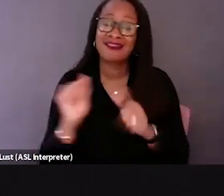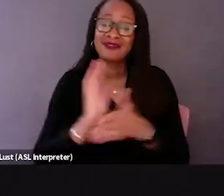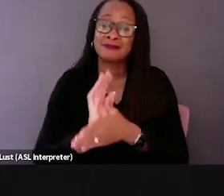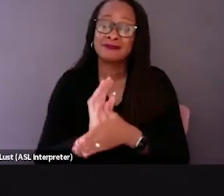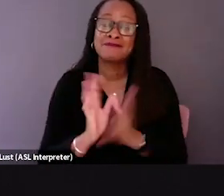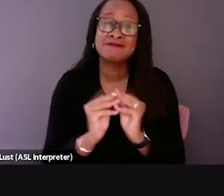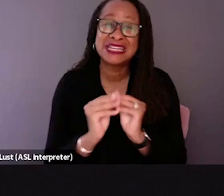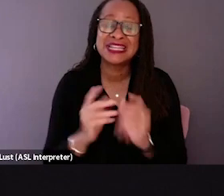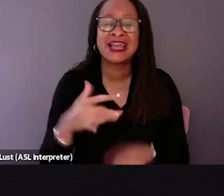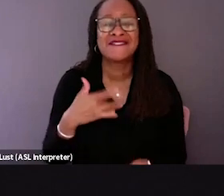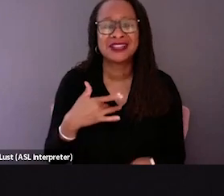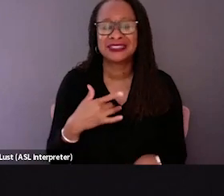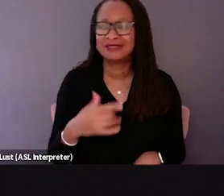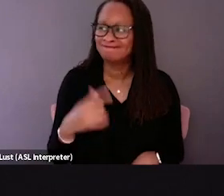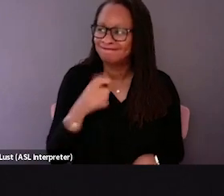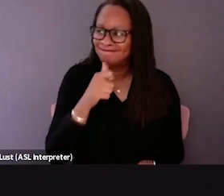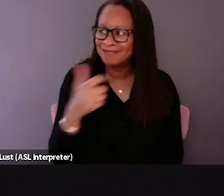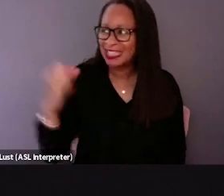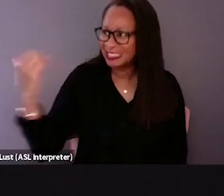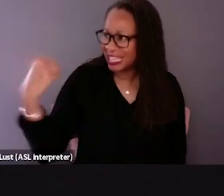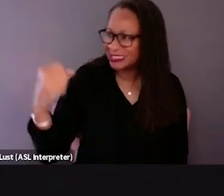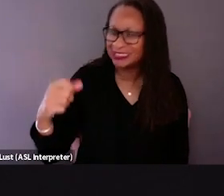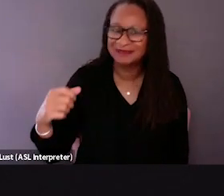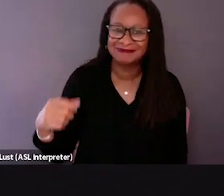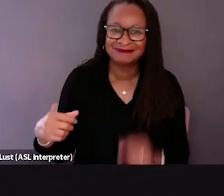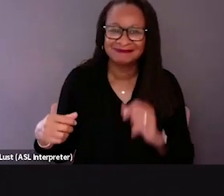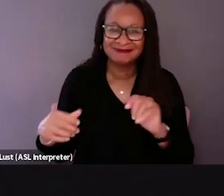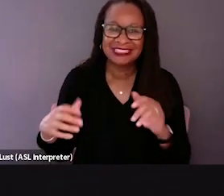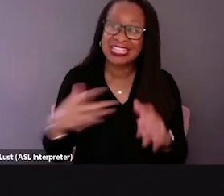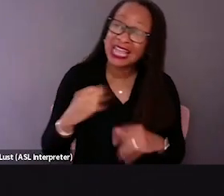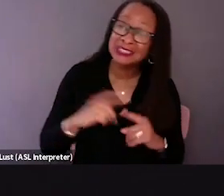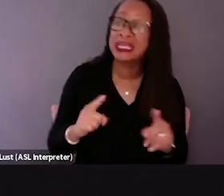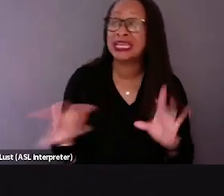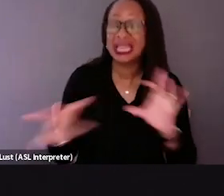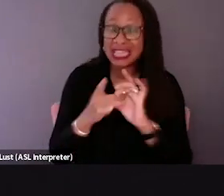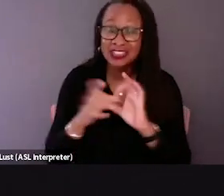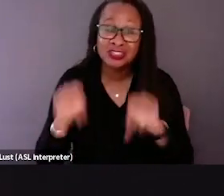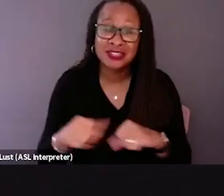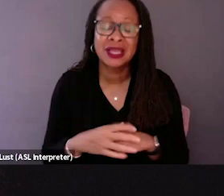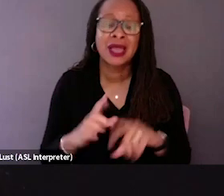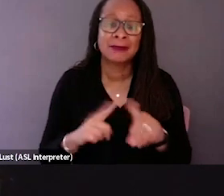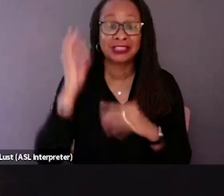"She's still not saying yes. Like I still haven't." She's still like, she likes me, we've connected, she's thinking about it,